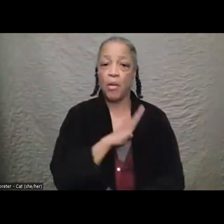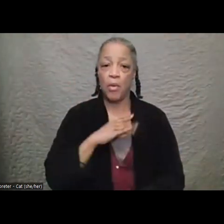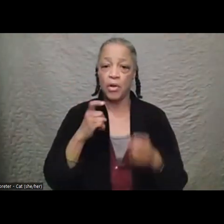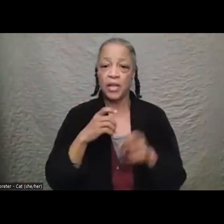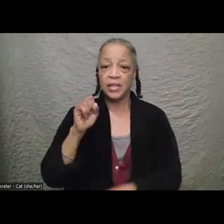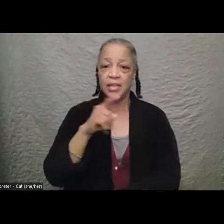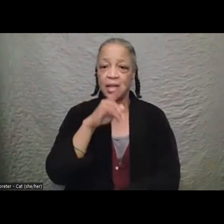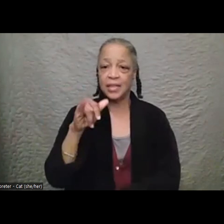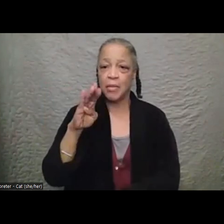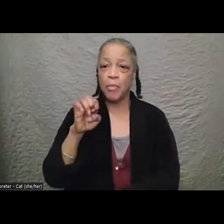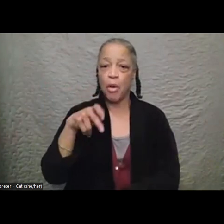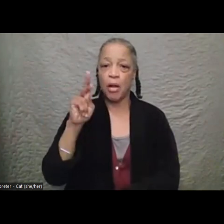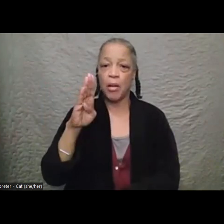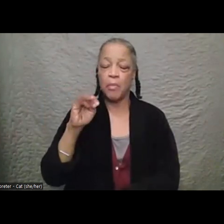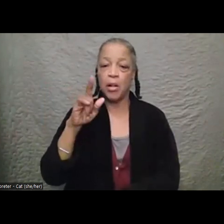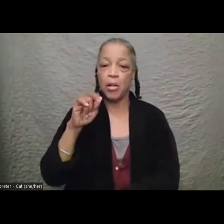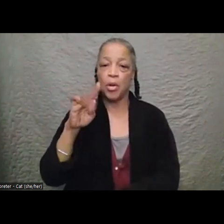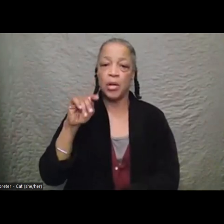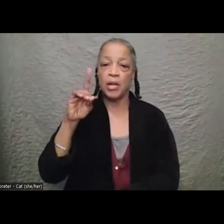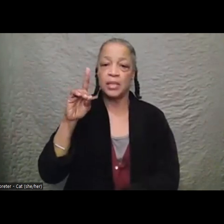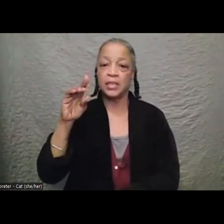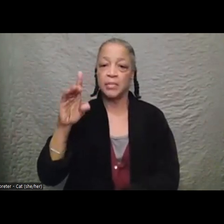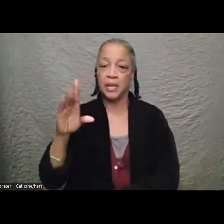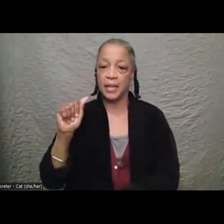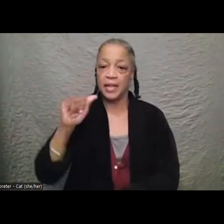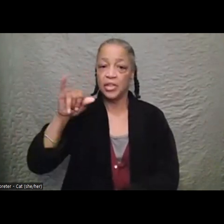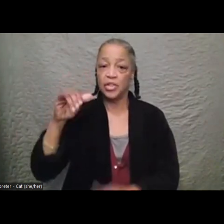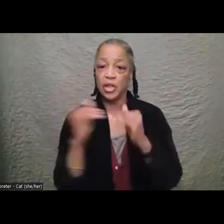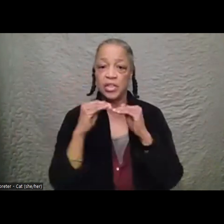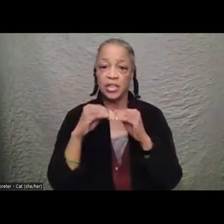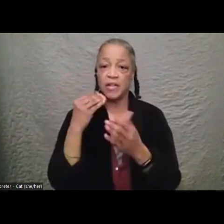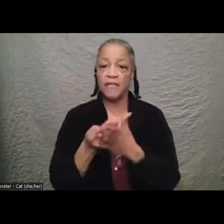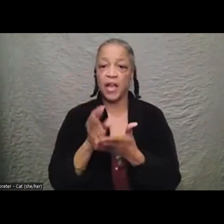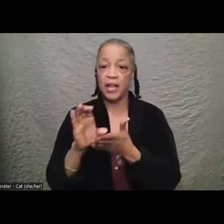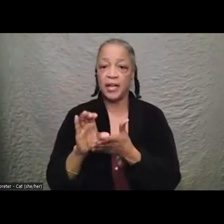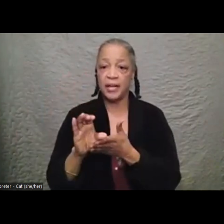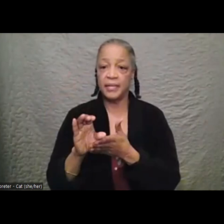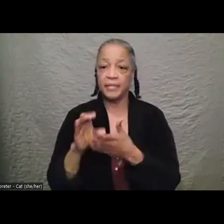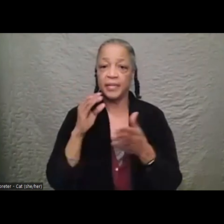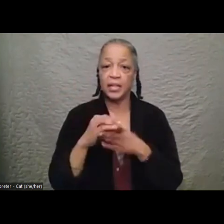justice fund and has long been a disability rights activist and the community leader.